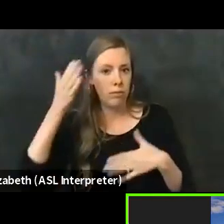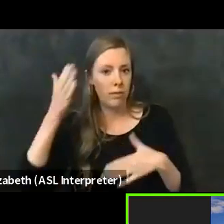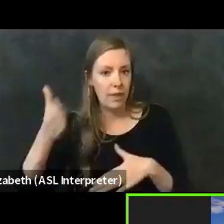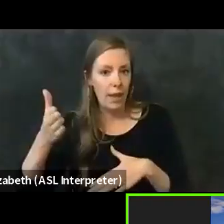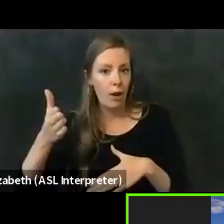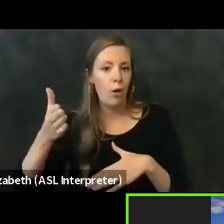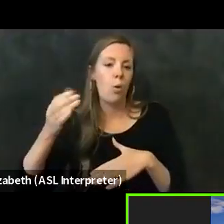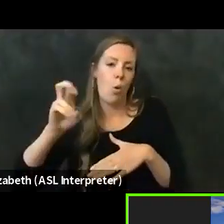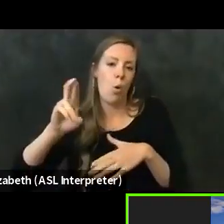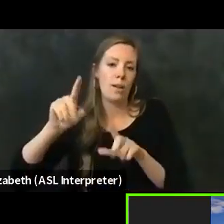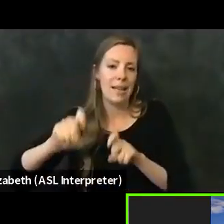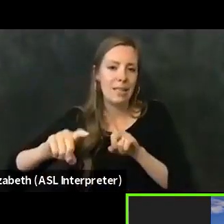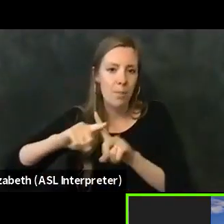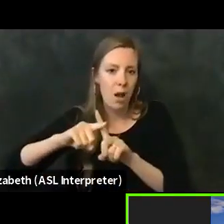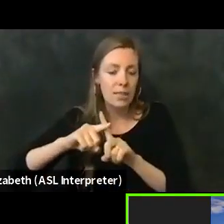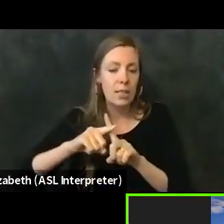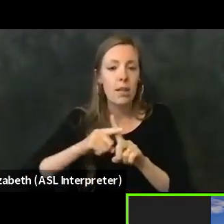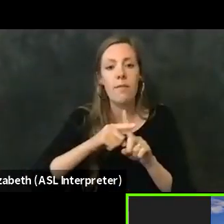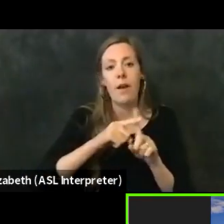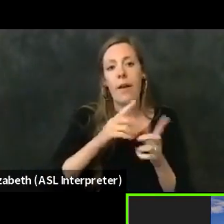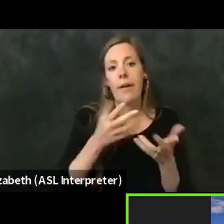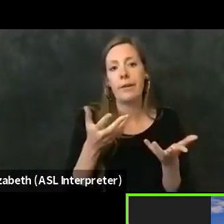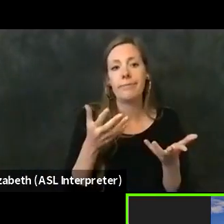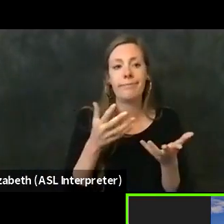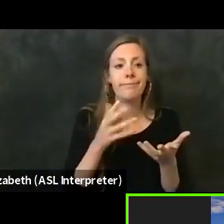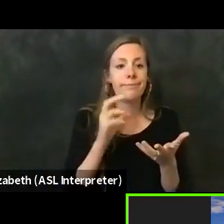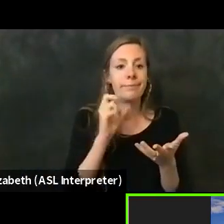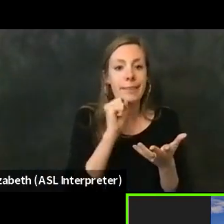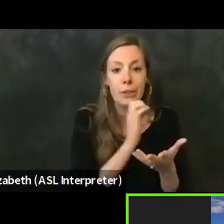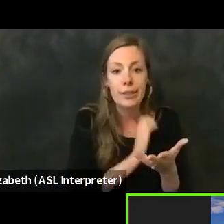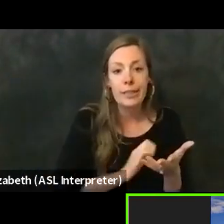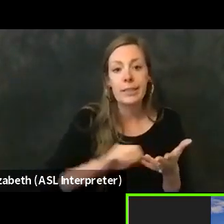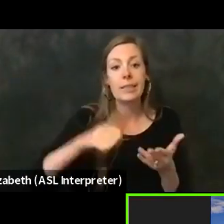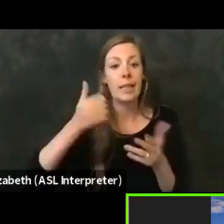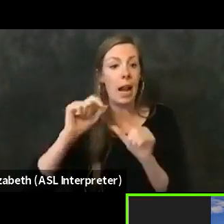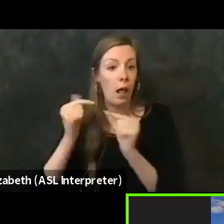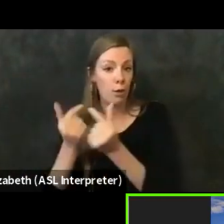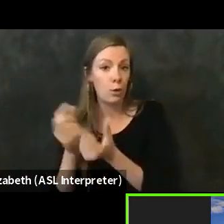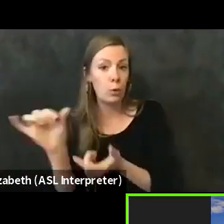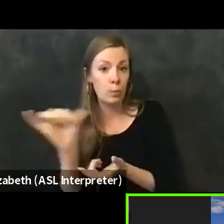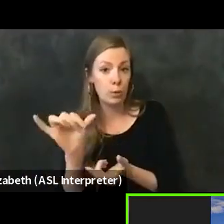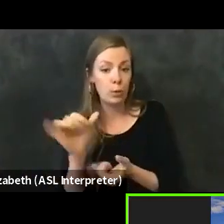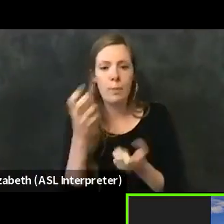vulnerable seniors, also other vulnerable populations throughout. Many of you know that the federally